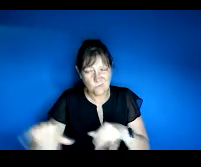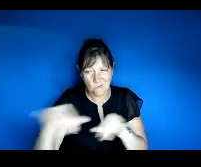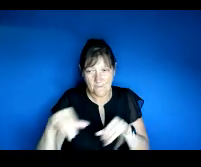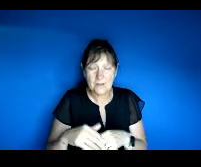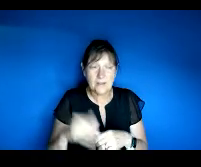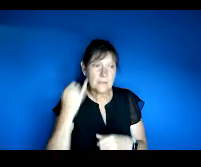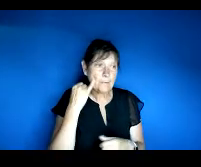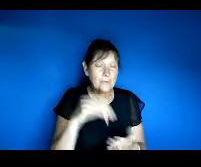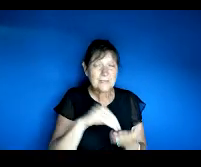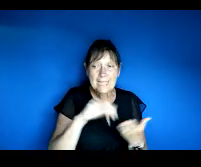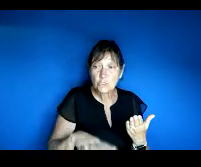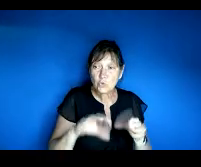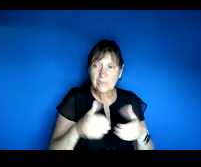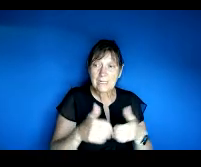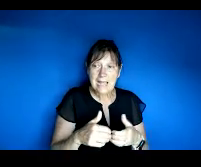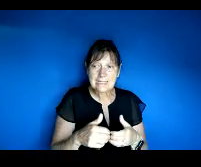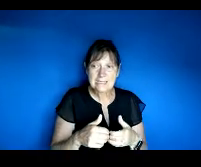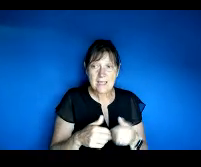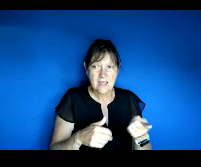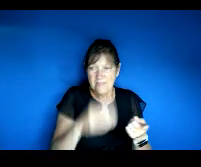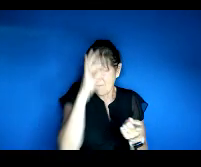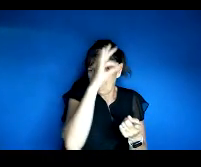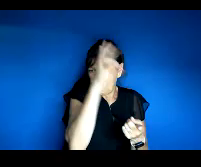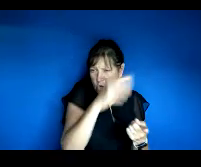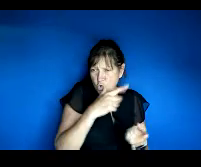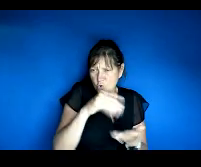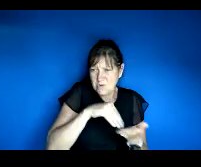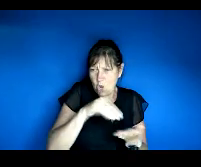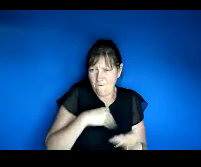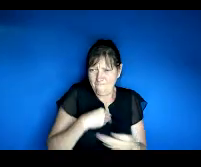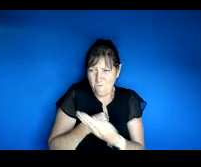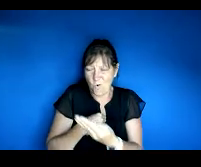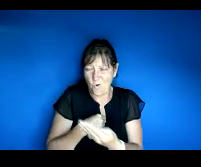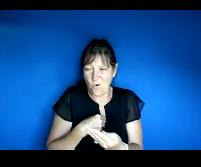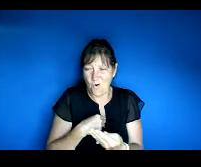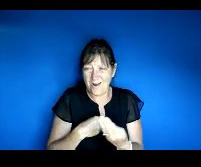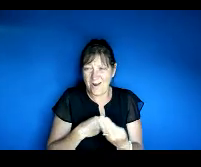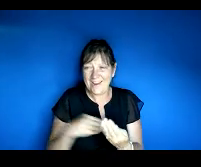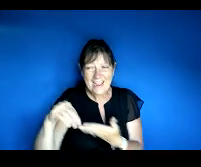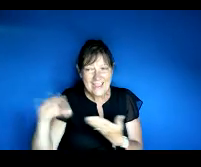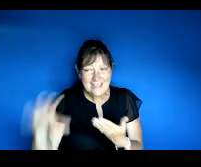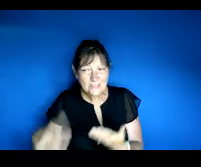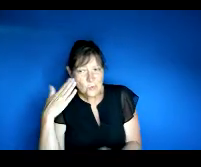and they're not aware of who they're taking notes for. Oftentimes, it's multiple students. And the student actually isn't aware who the note-taker is.